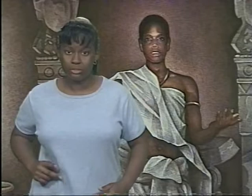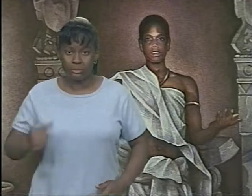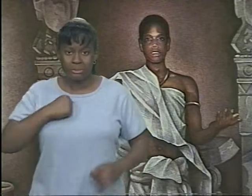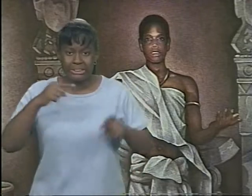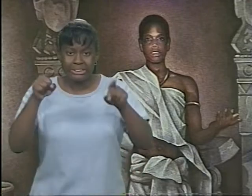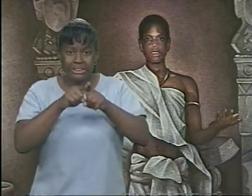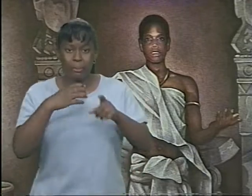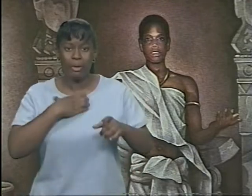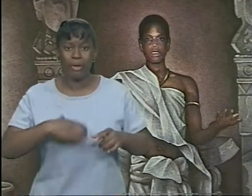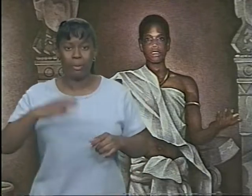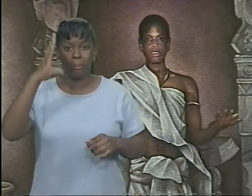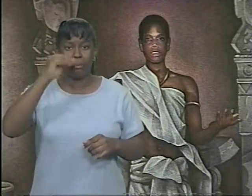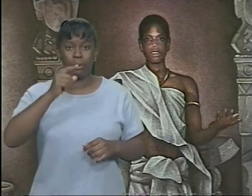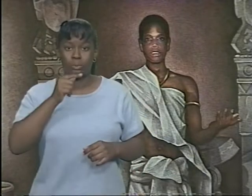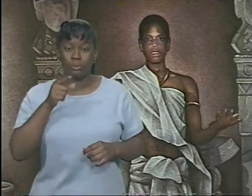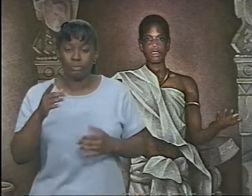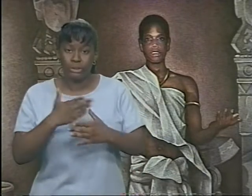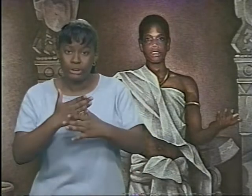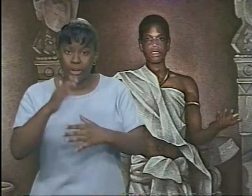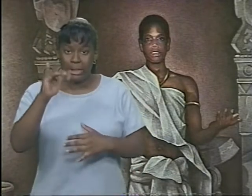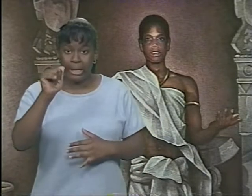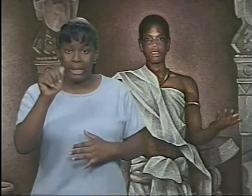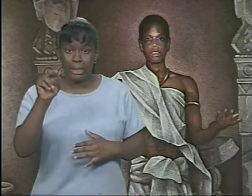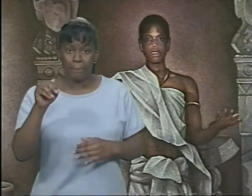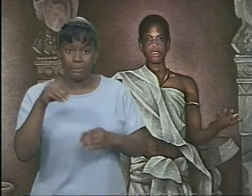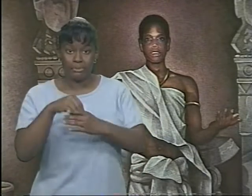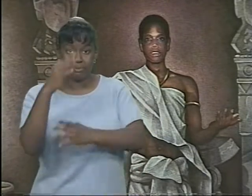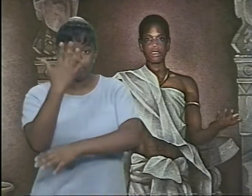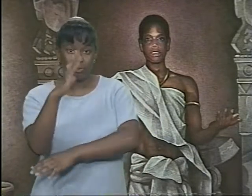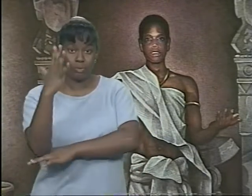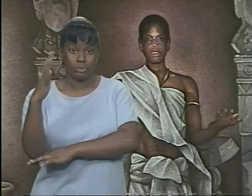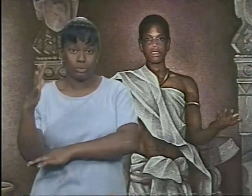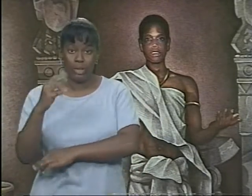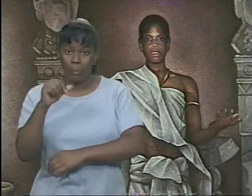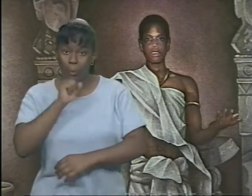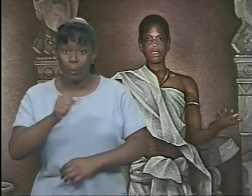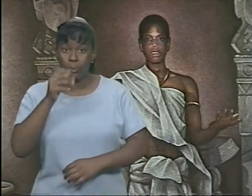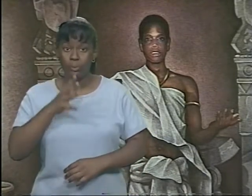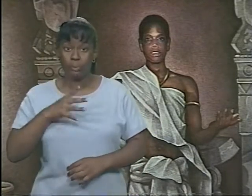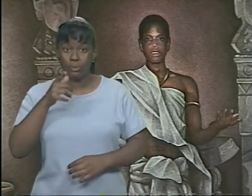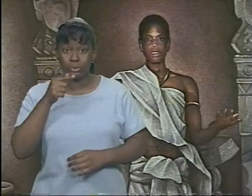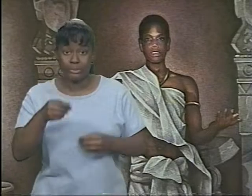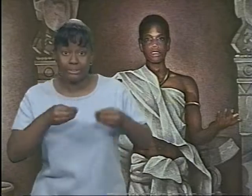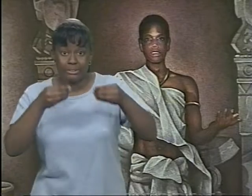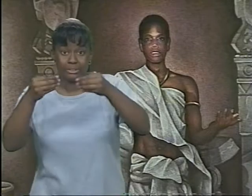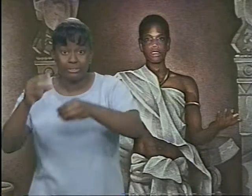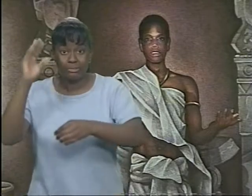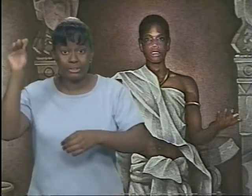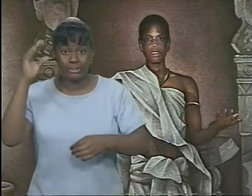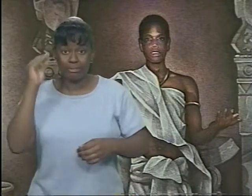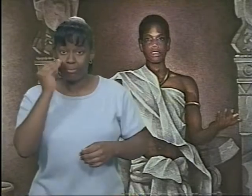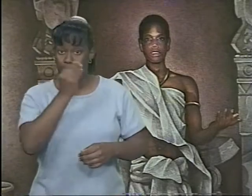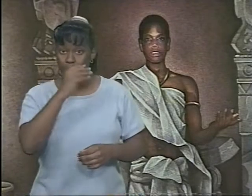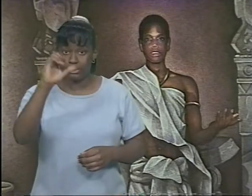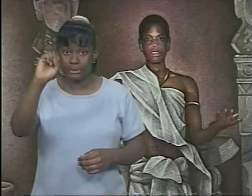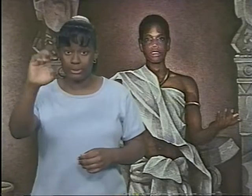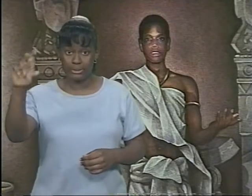"I am the king. I am also the hungry boy with whom you shared a yam in the forest and the old woman to whom you